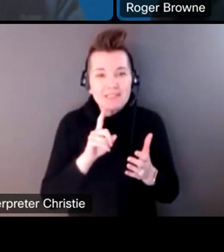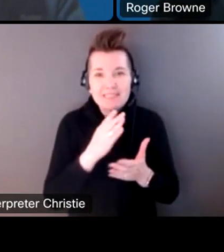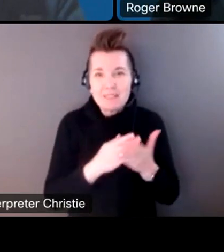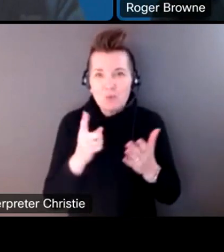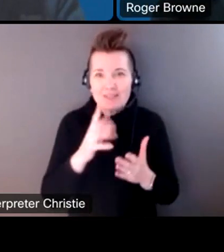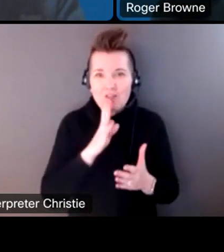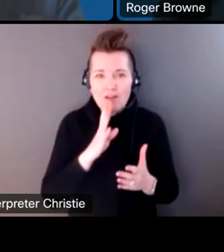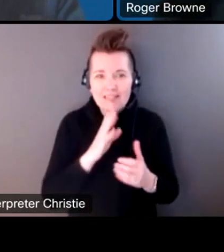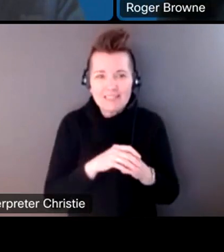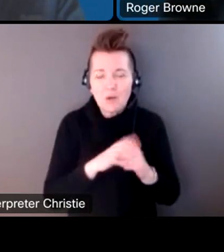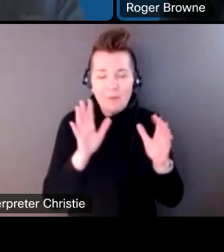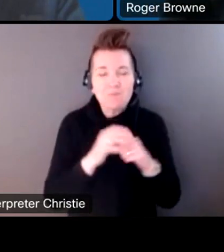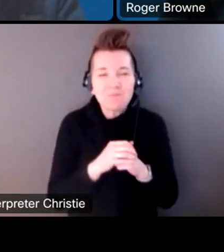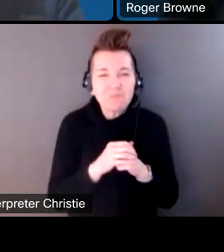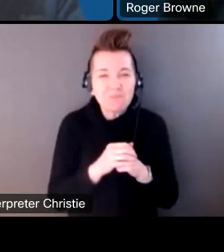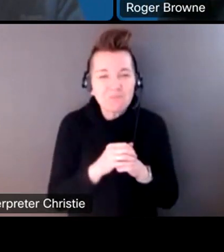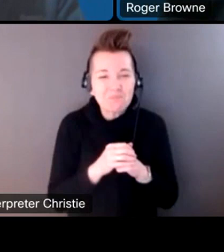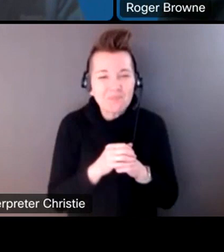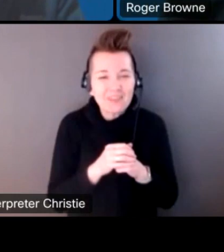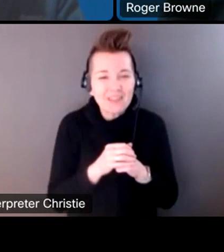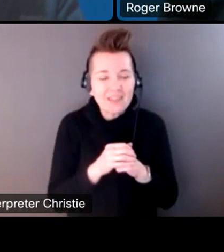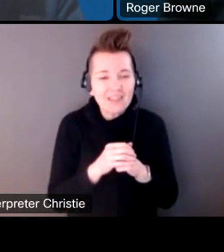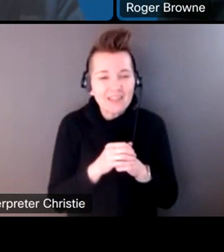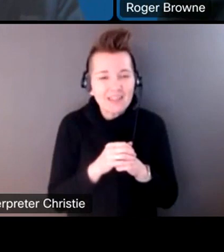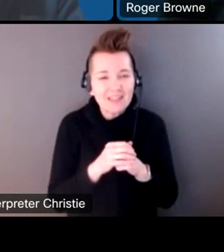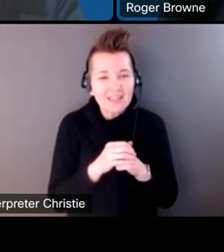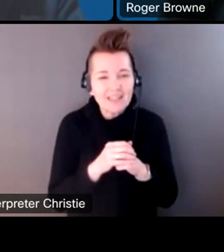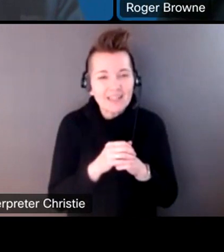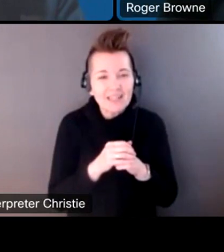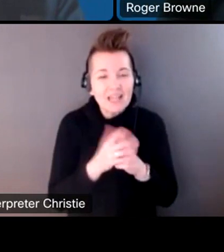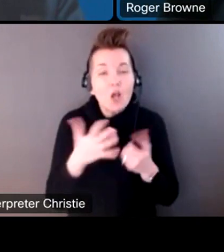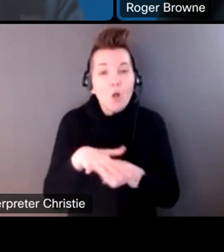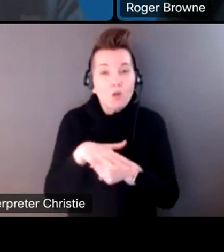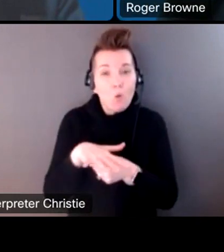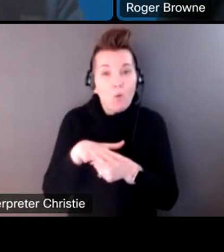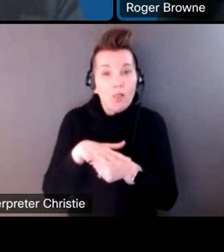One of the things I'm going to be asking those folks to do with the local Councillor is to